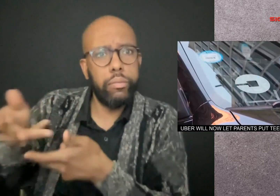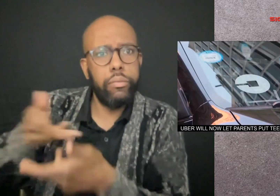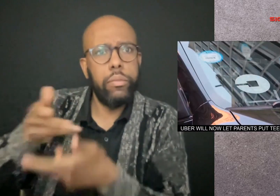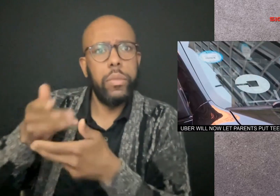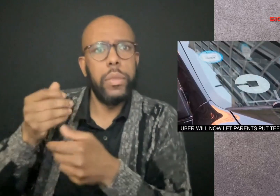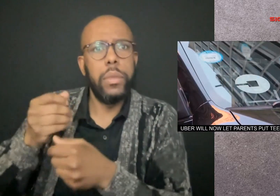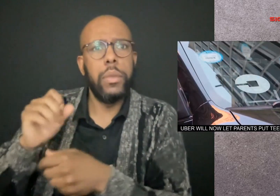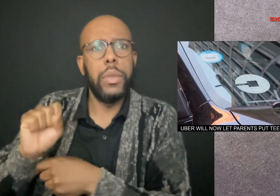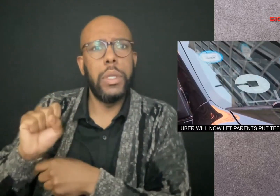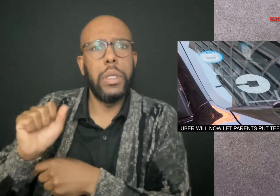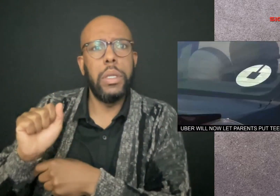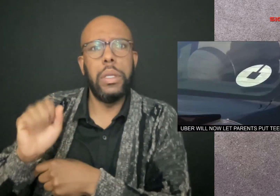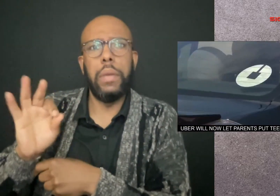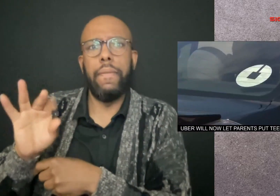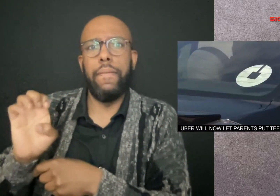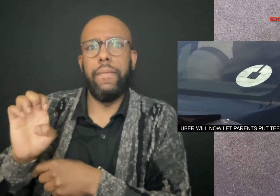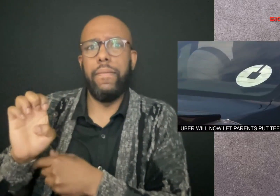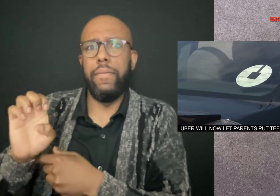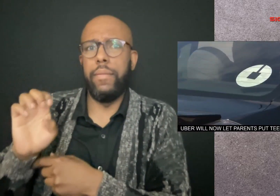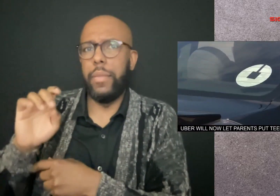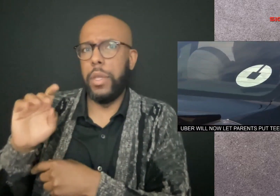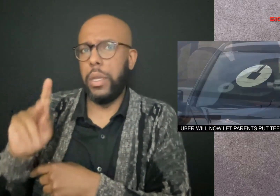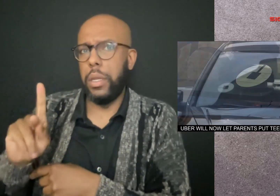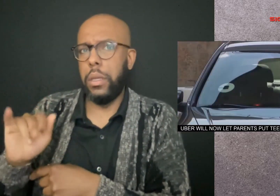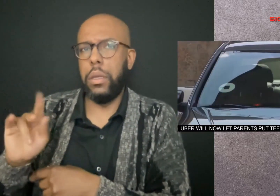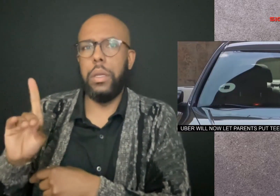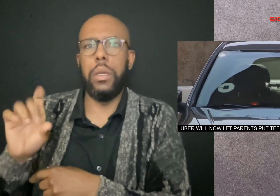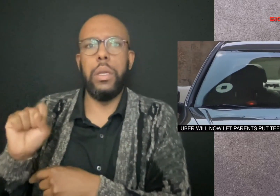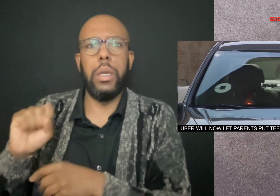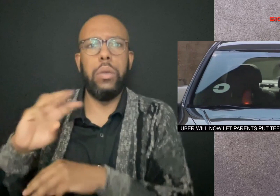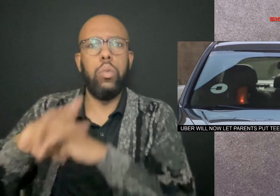The company consulted with safe kids worldwide to develop the new feature.